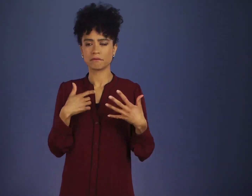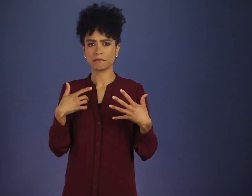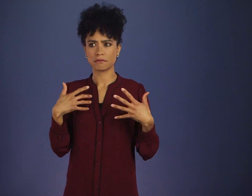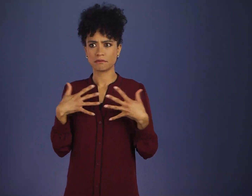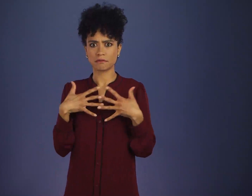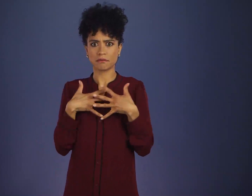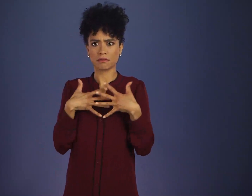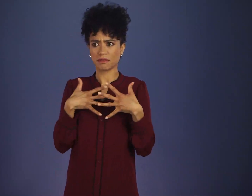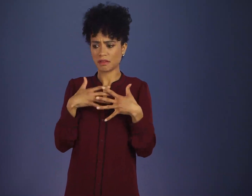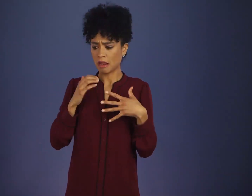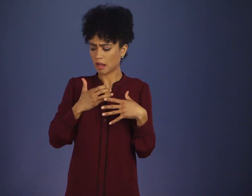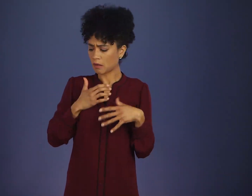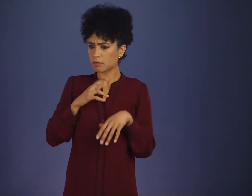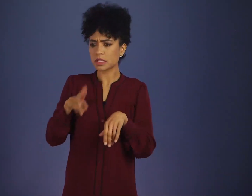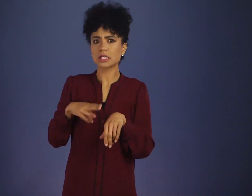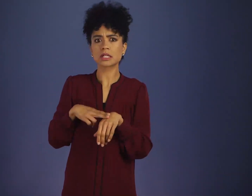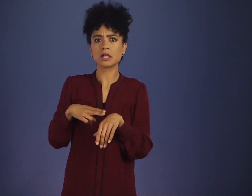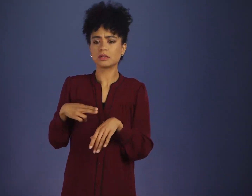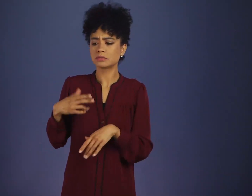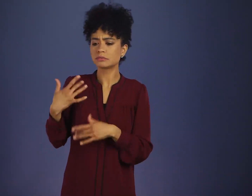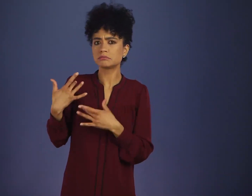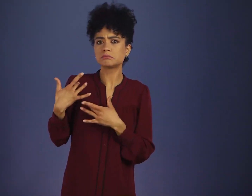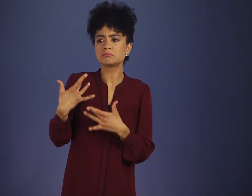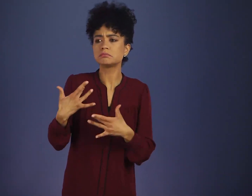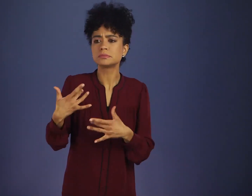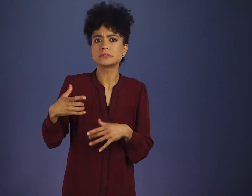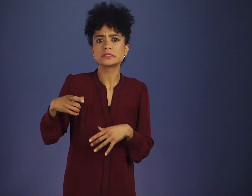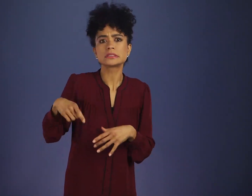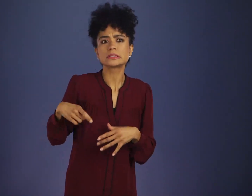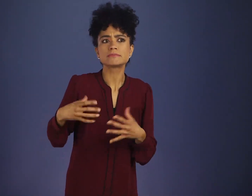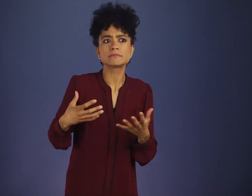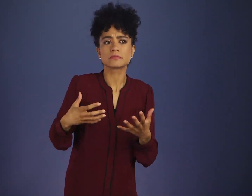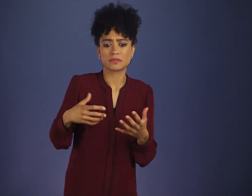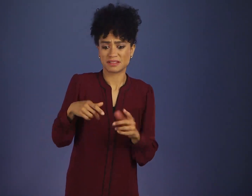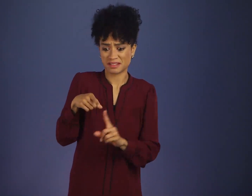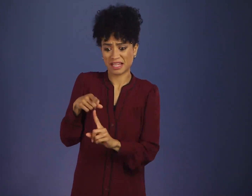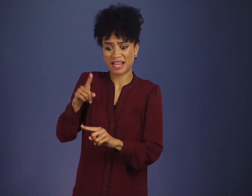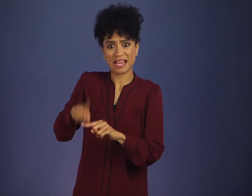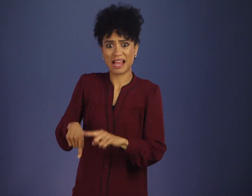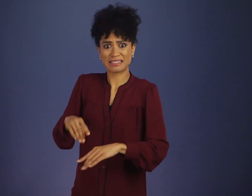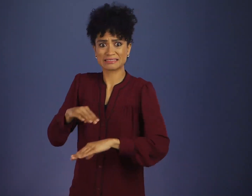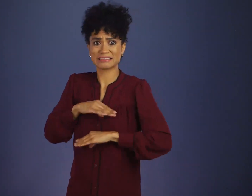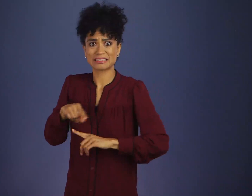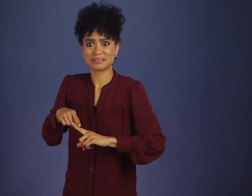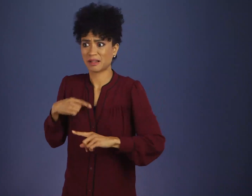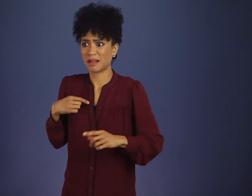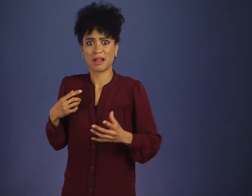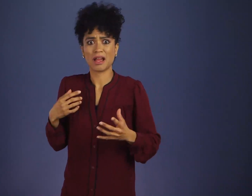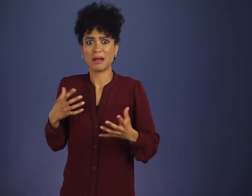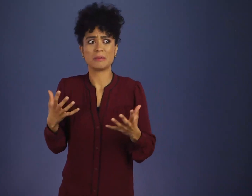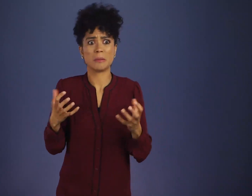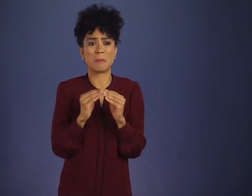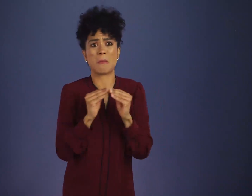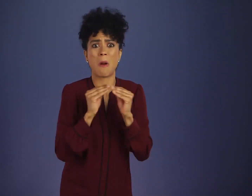Unreasonable fear that our instincts will not be satisfied drives us to covet the possessions of others,